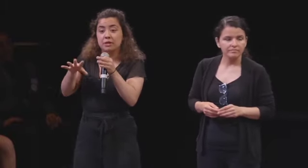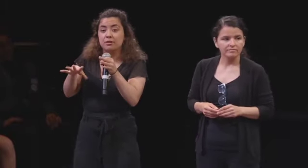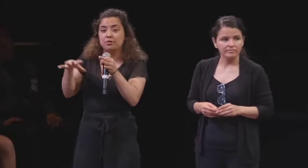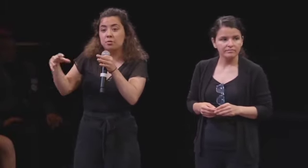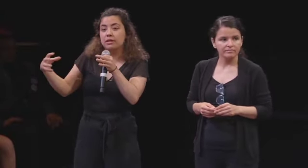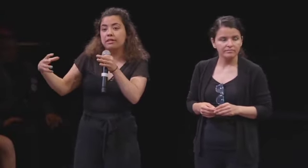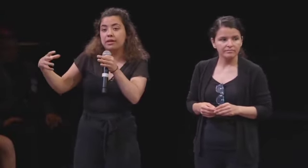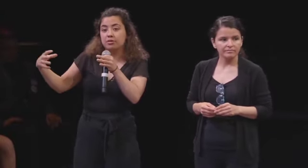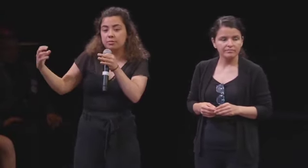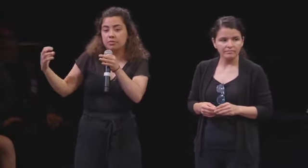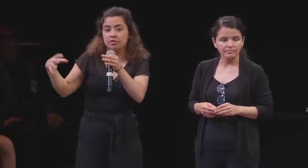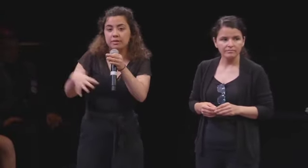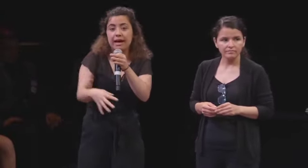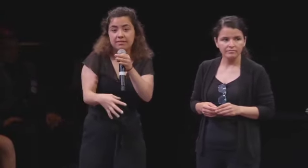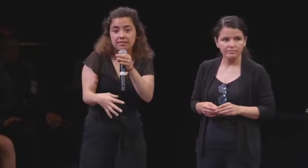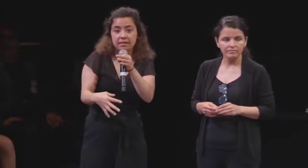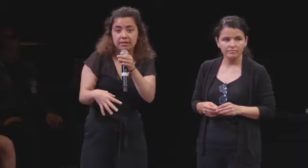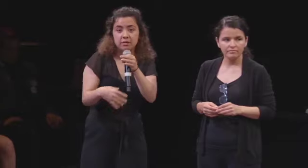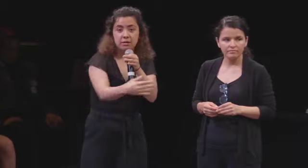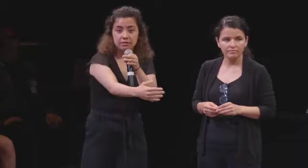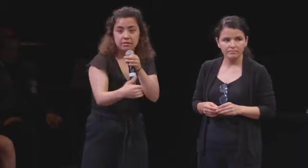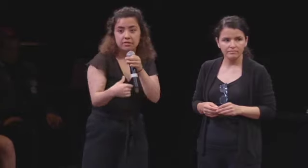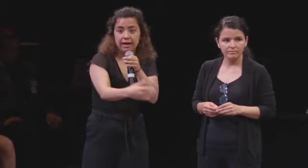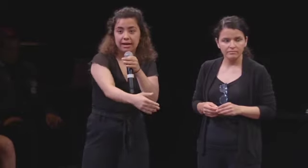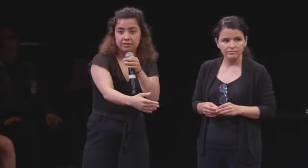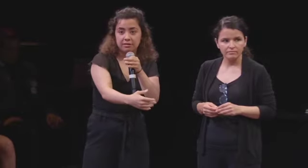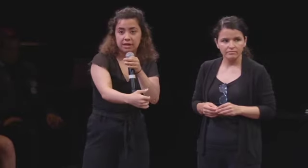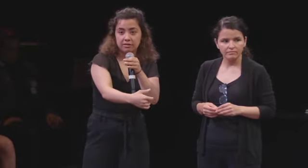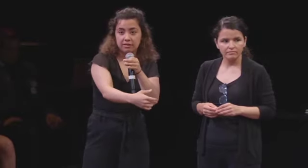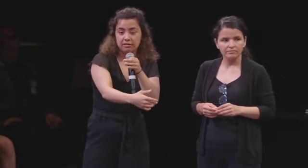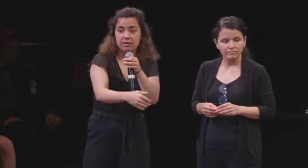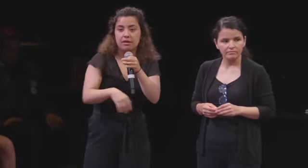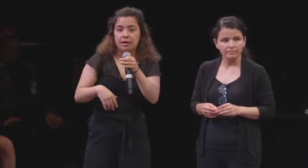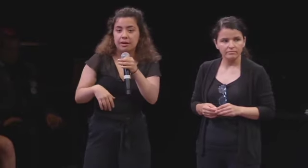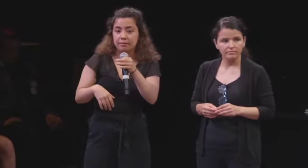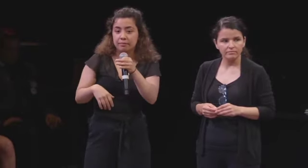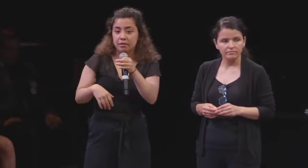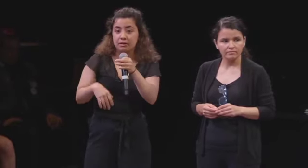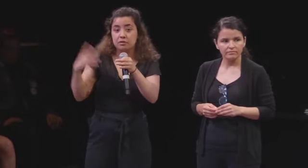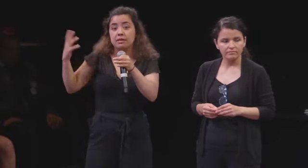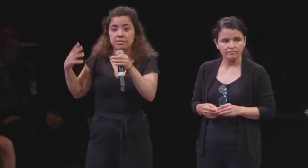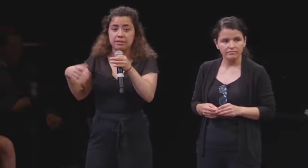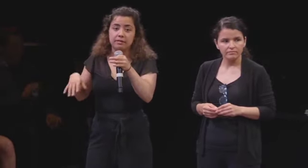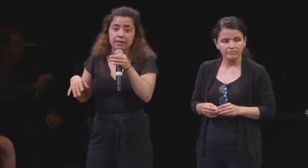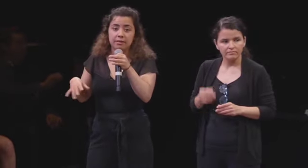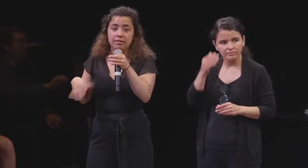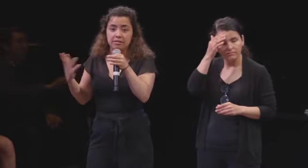don't want the interpreters to be as seen as close to the actors and actresses. And so that's something to think about,